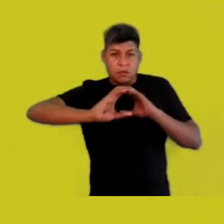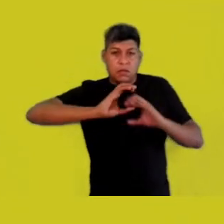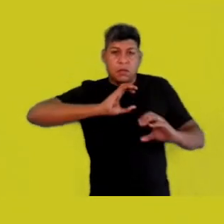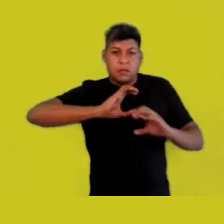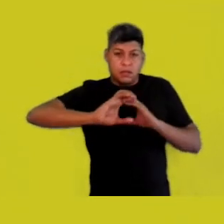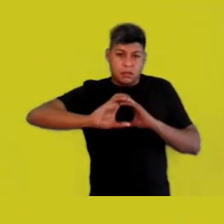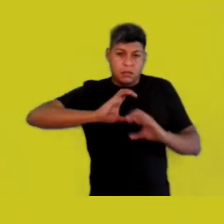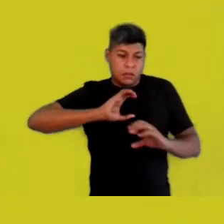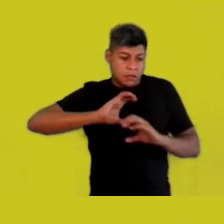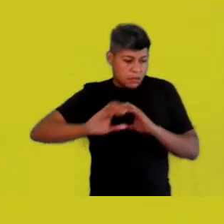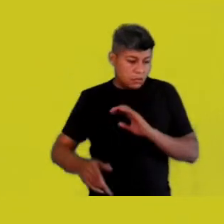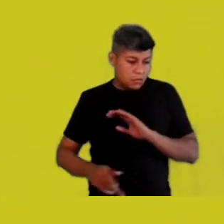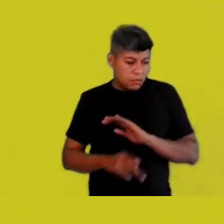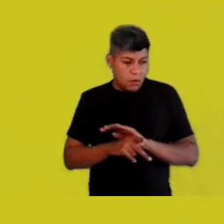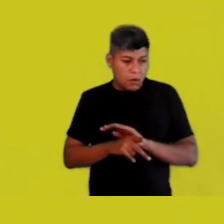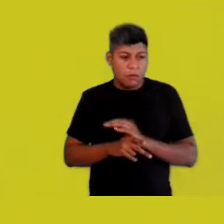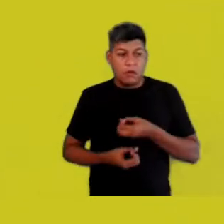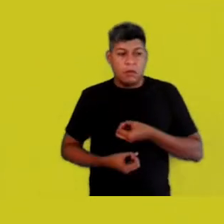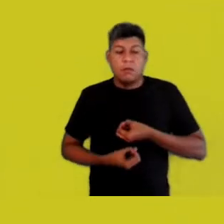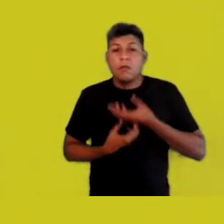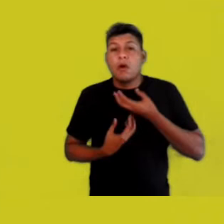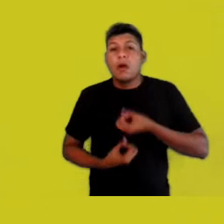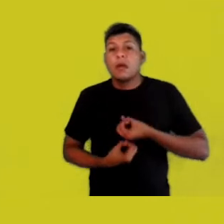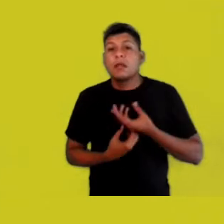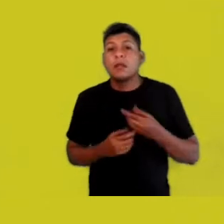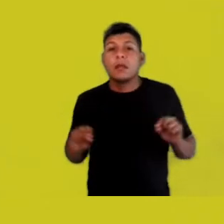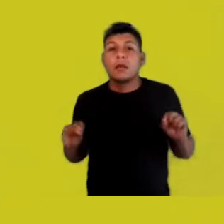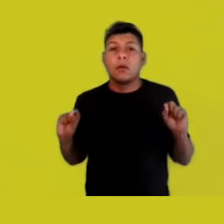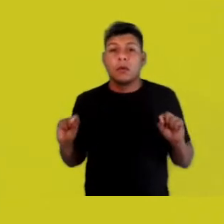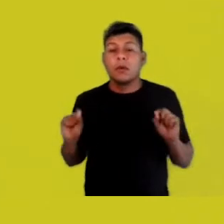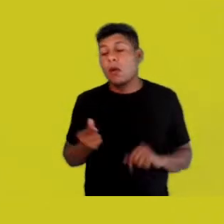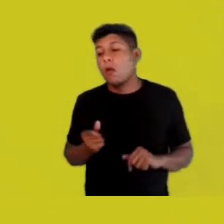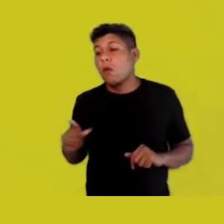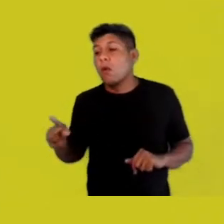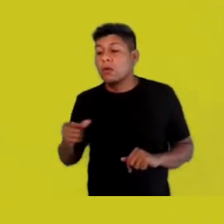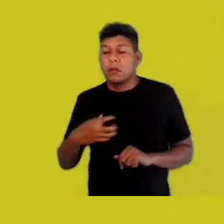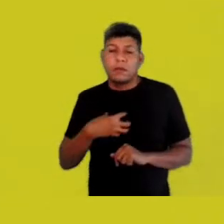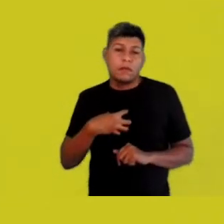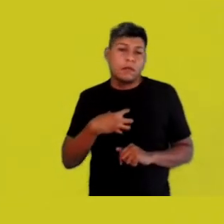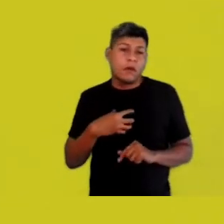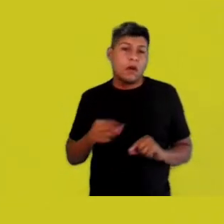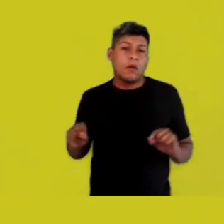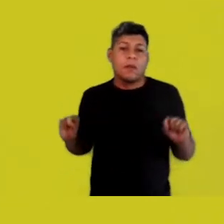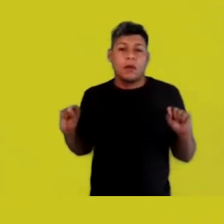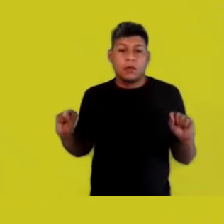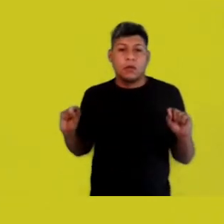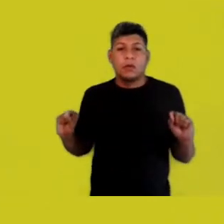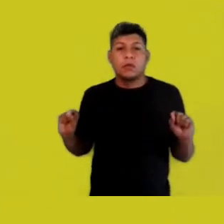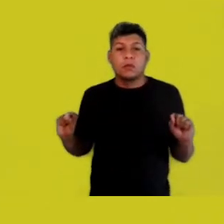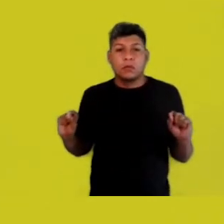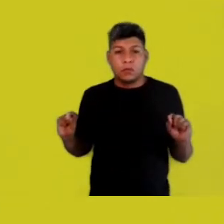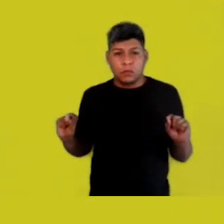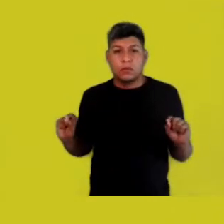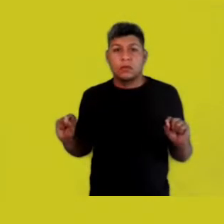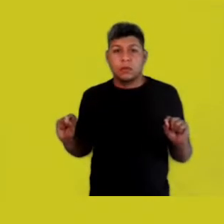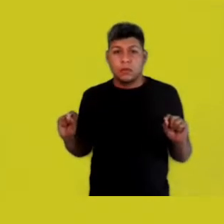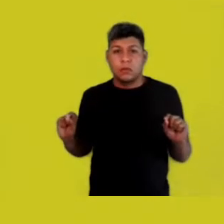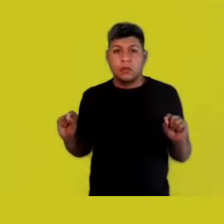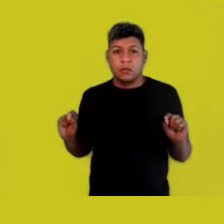of our poetic limitation, so that other forms of luminosity can incide.